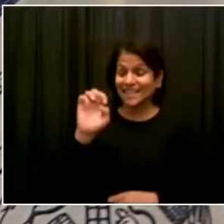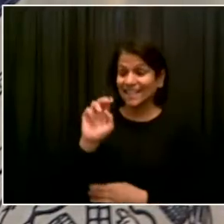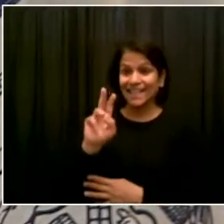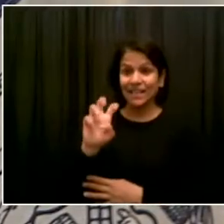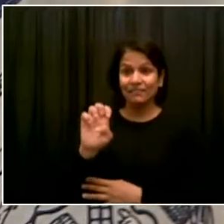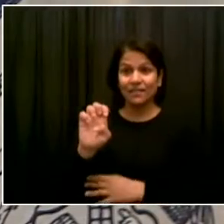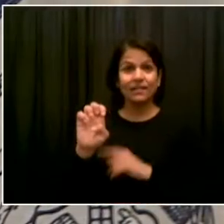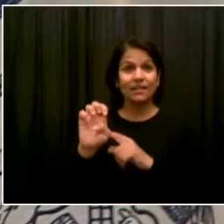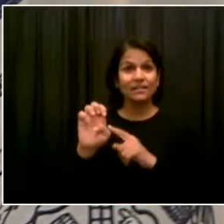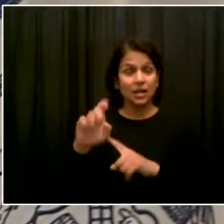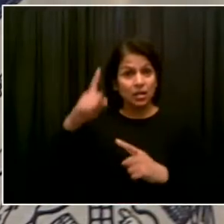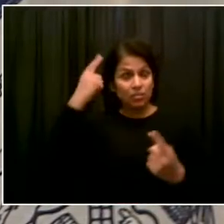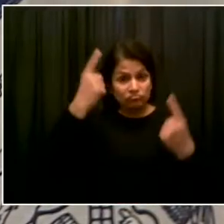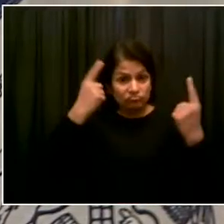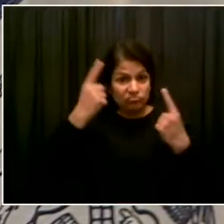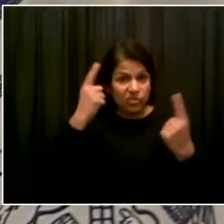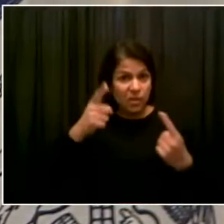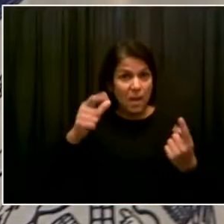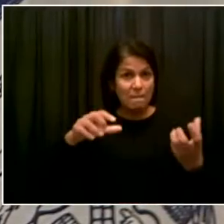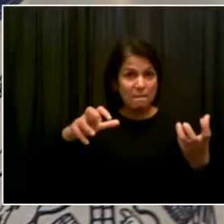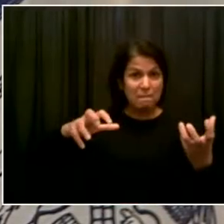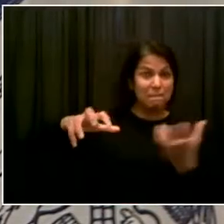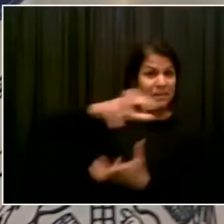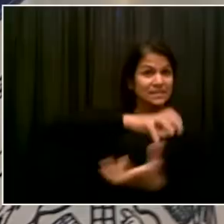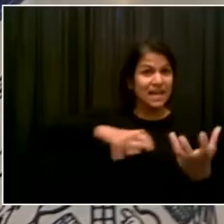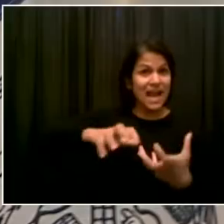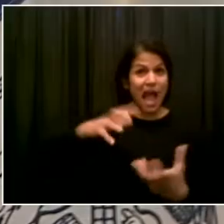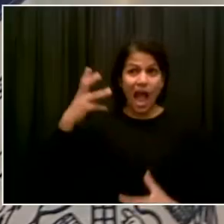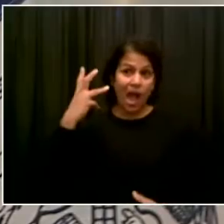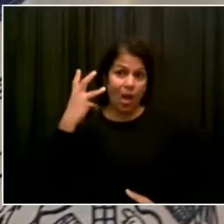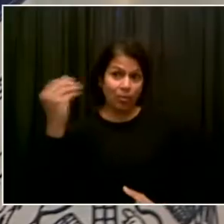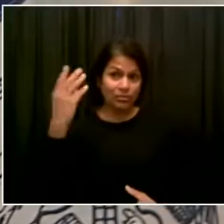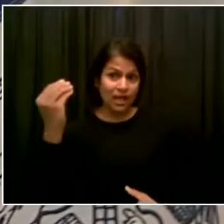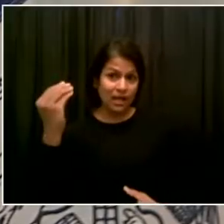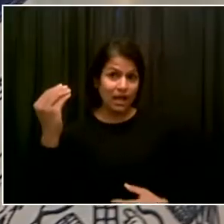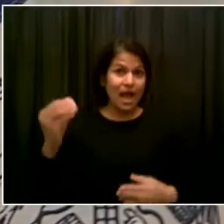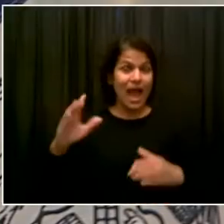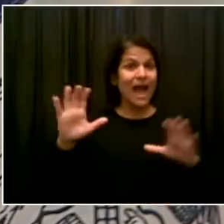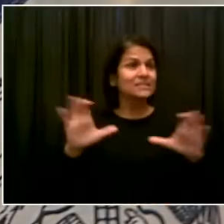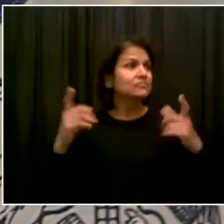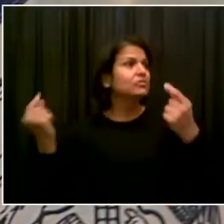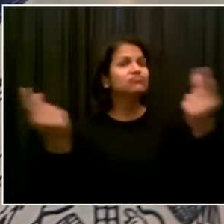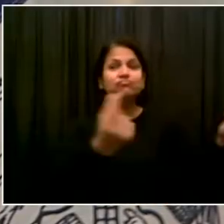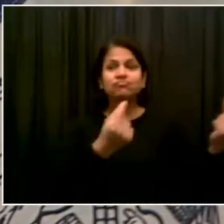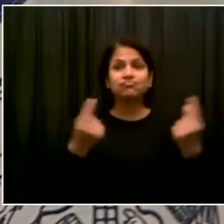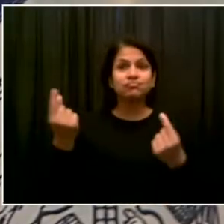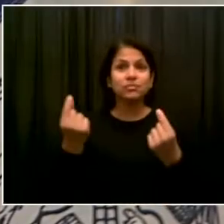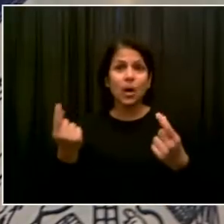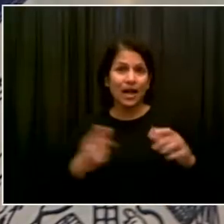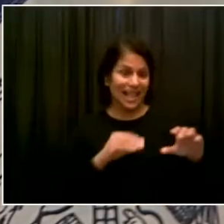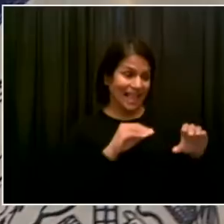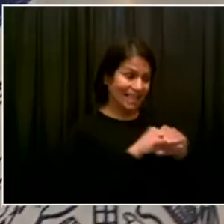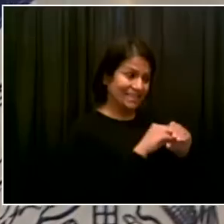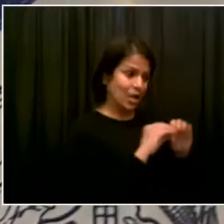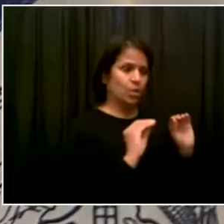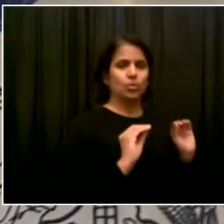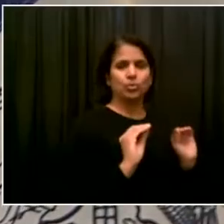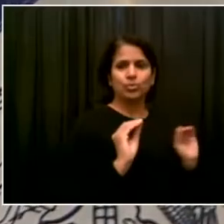TALKED ABOUT DISCUSSIONS ABOUT NEW YEAR'S EVE. WOULD YOU CSONIDER A HYBRID NEW YEAR'S EVE, YOU